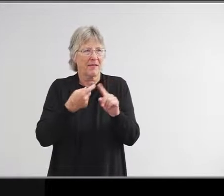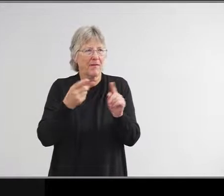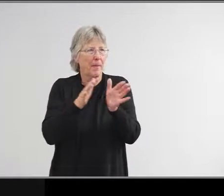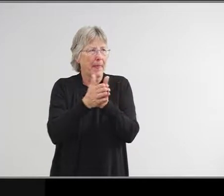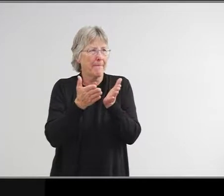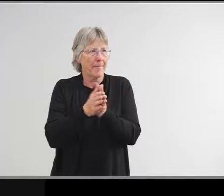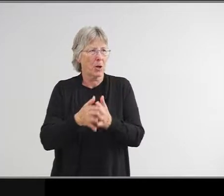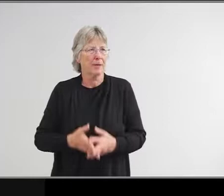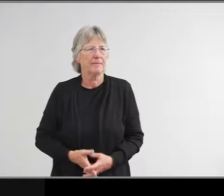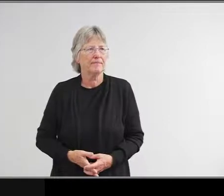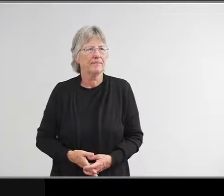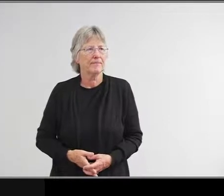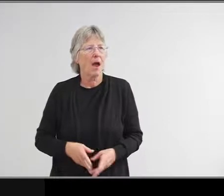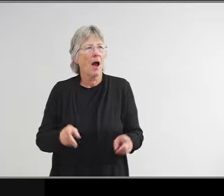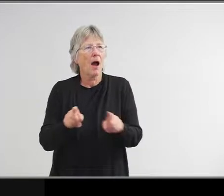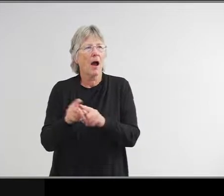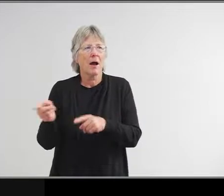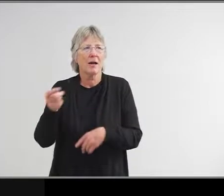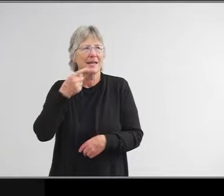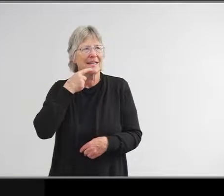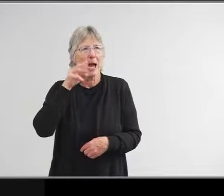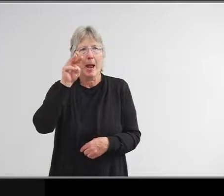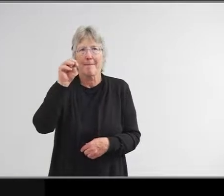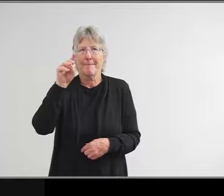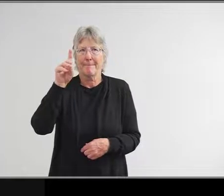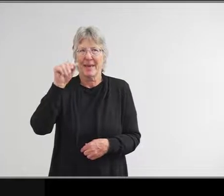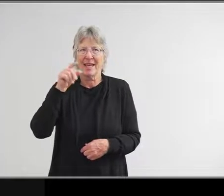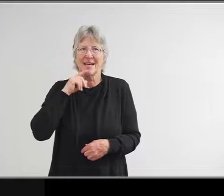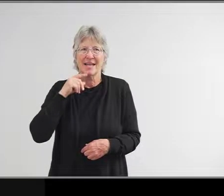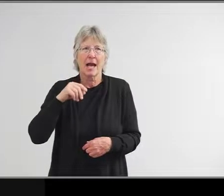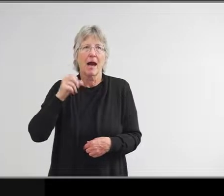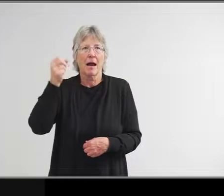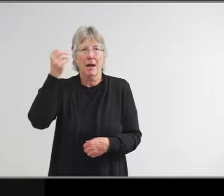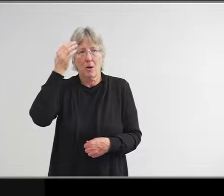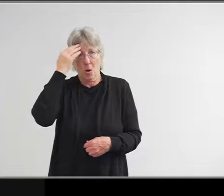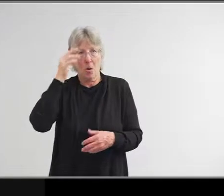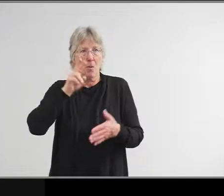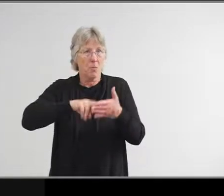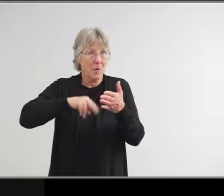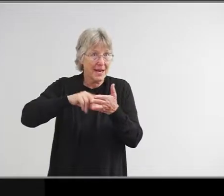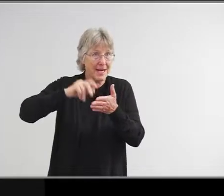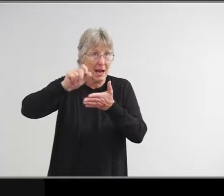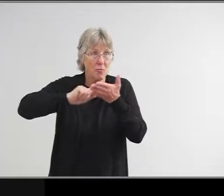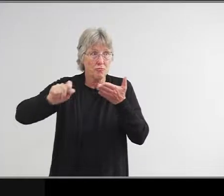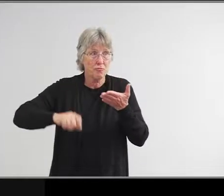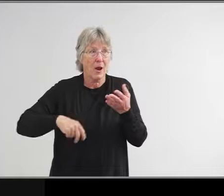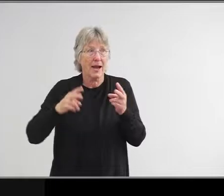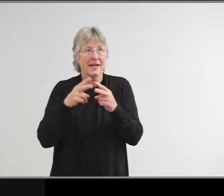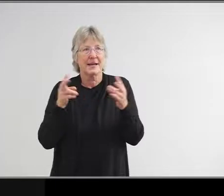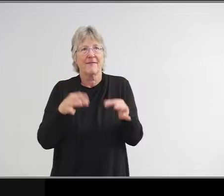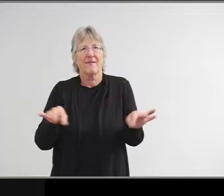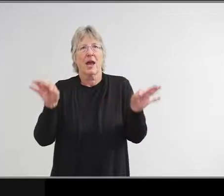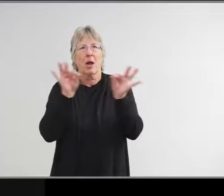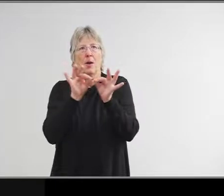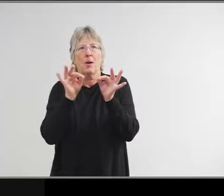As Christina mentioned, media literacy is a critical part of our instruction and more important than ever. We facilitate this learning with many lessons